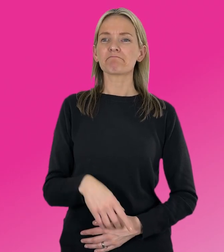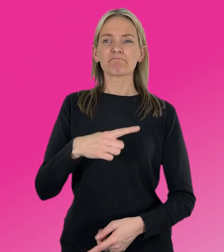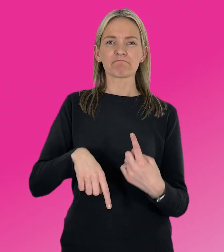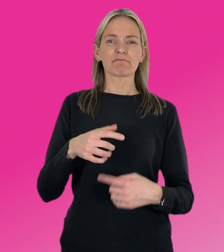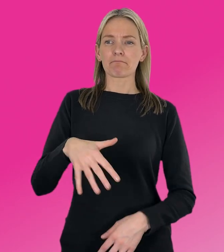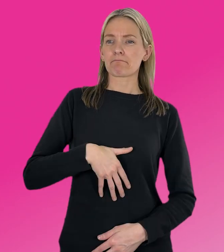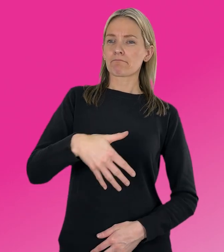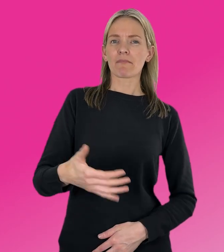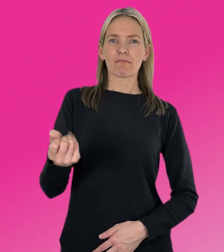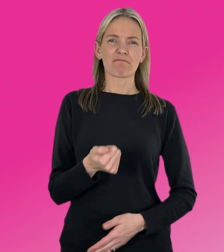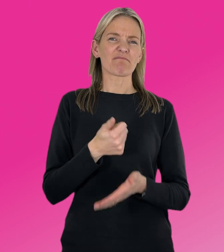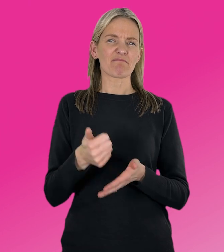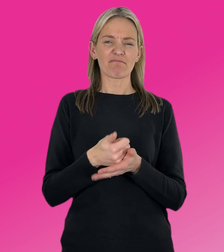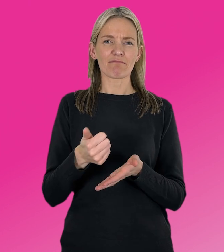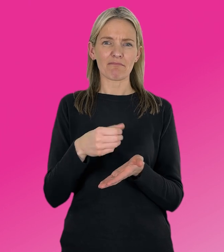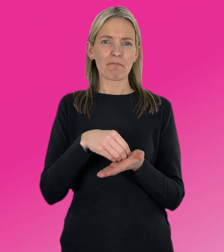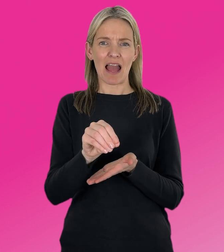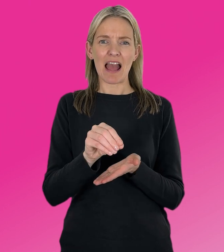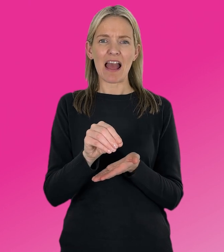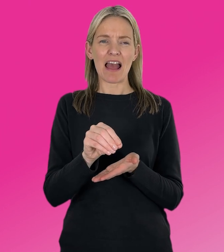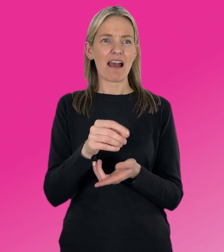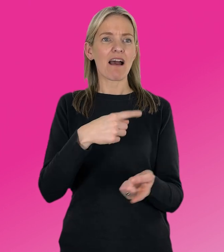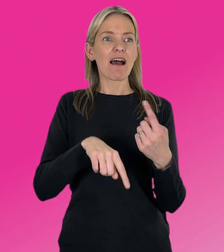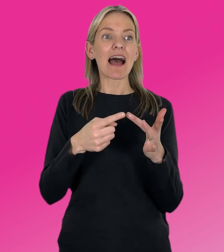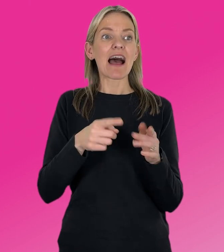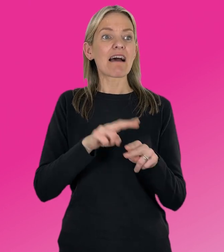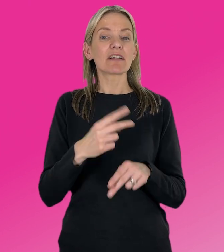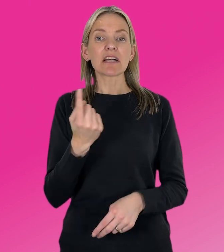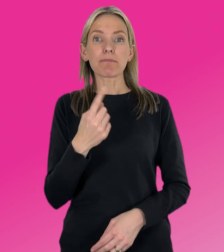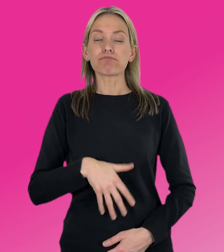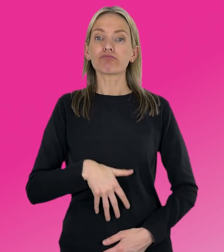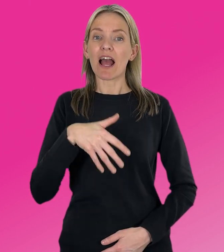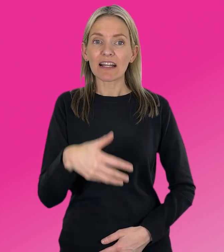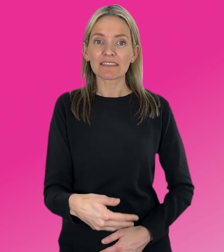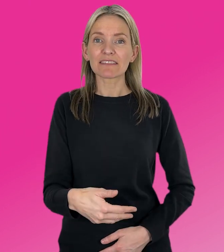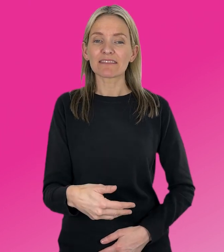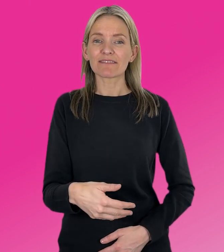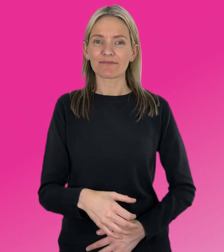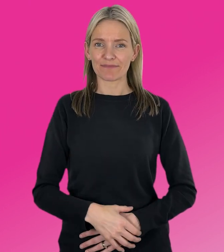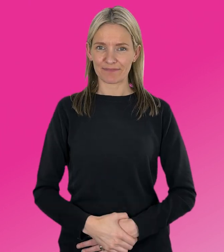Maternity Allowance is usually paid if someone is pregnant and: